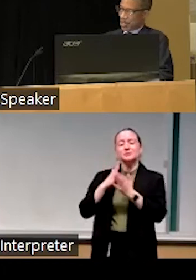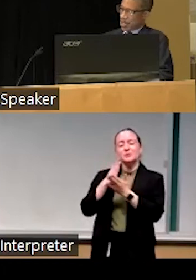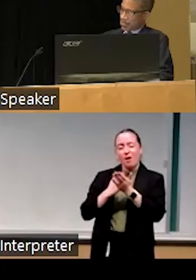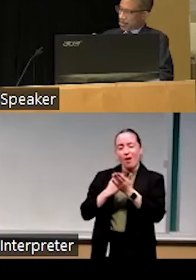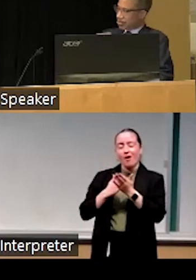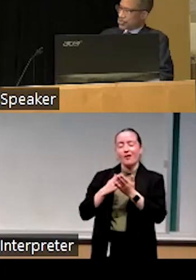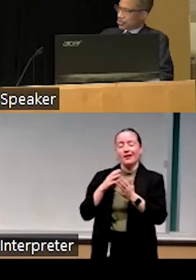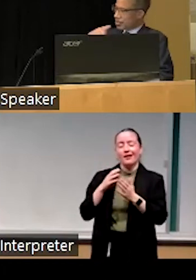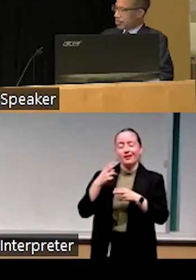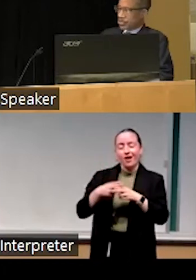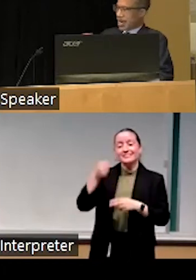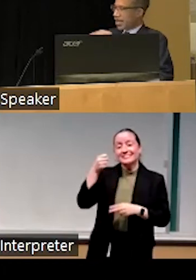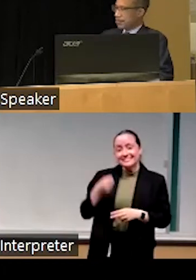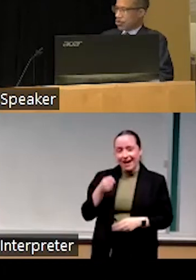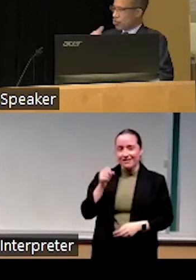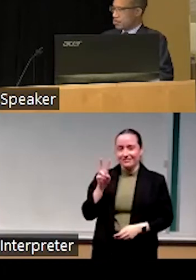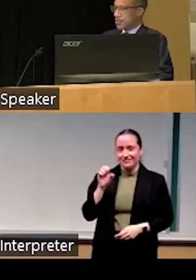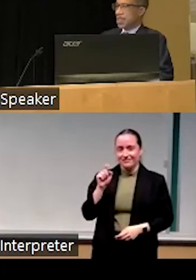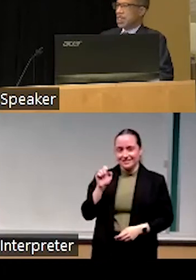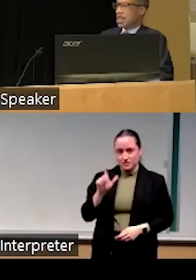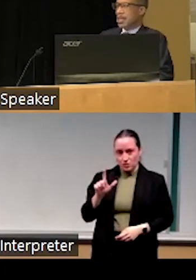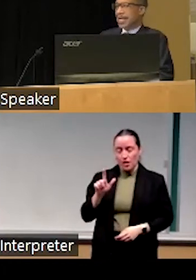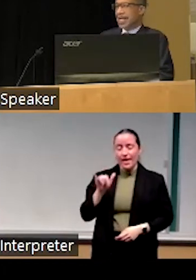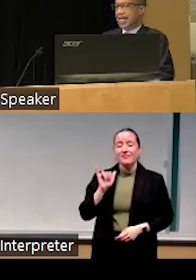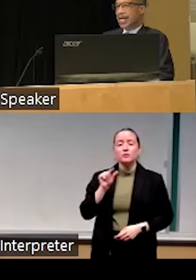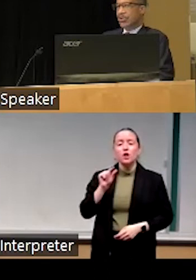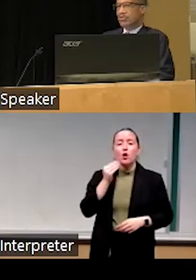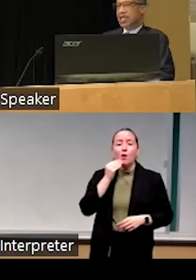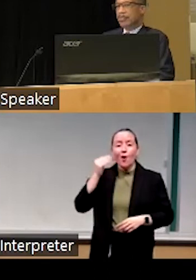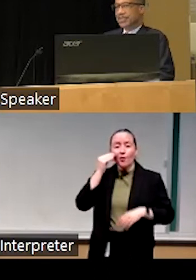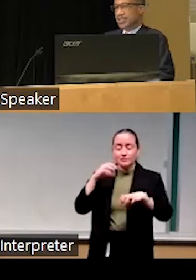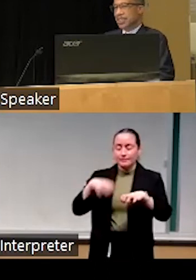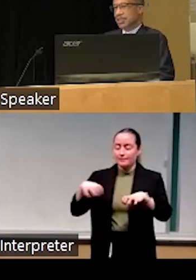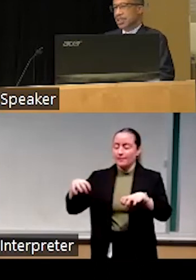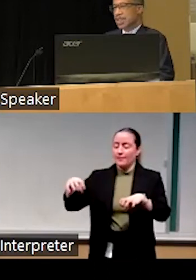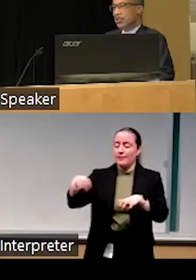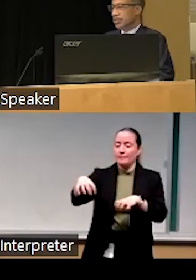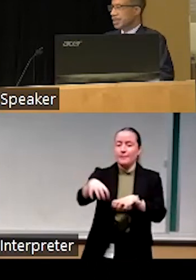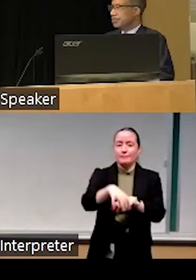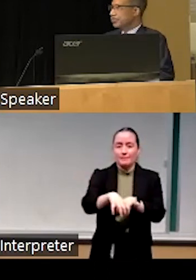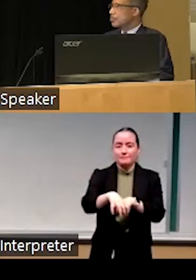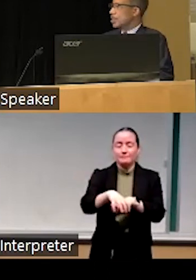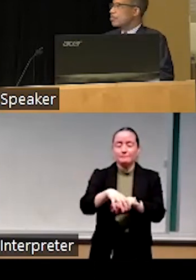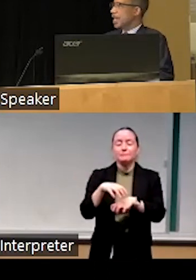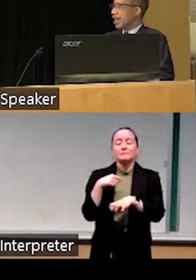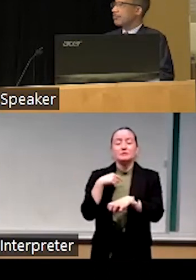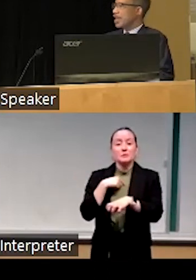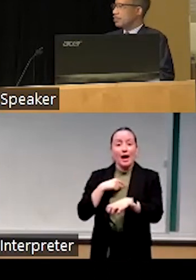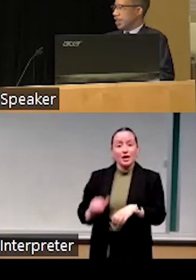and it was a little circular track of homes uh and I grew up as the uh in the only black family